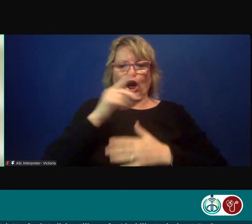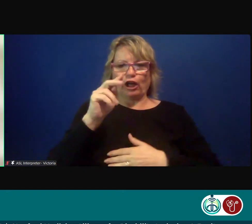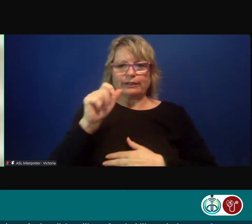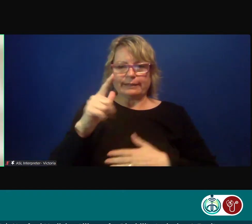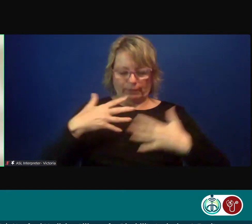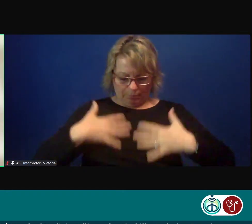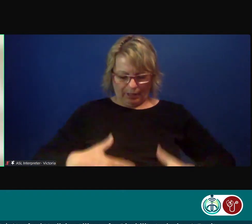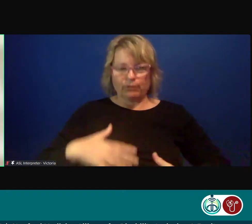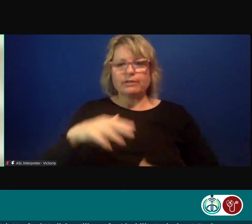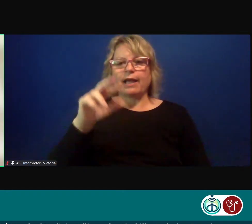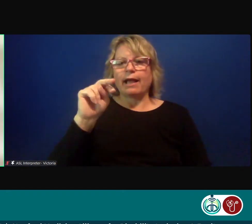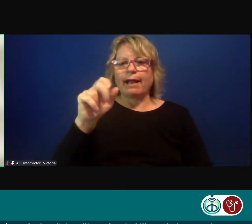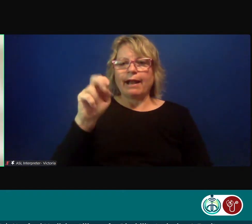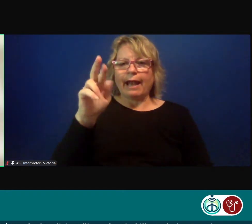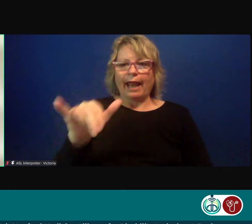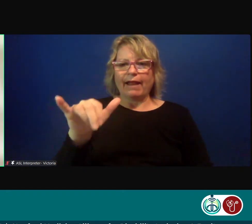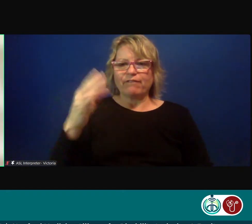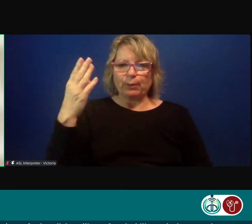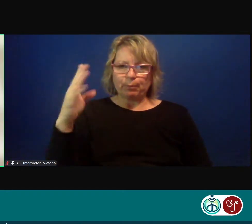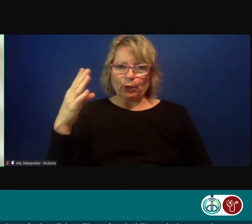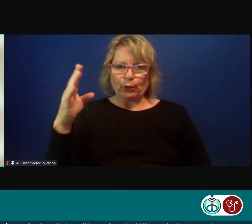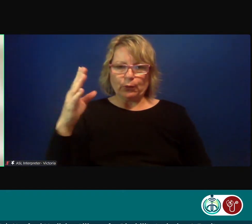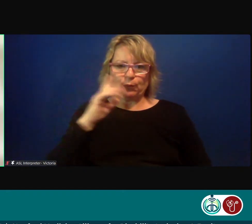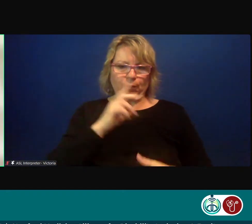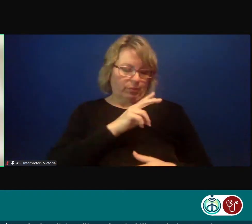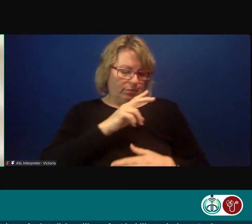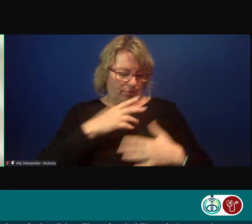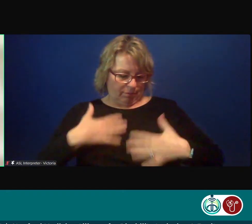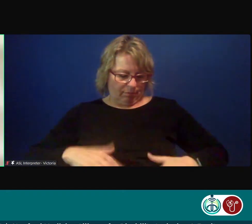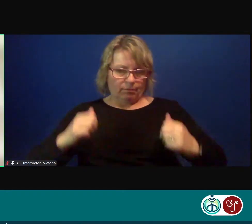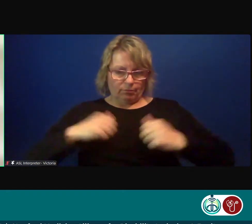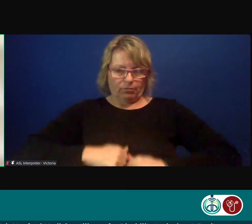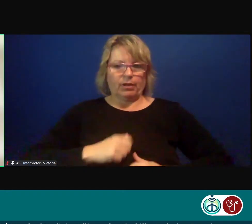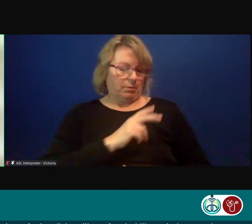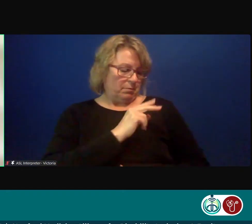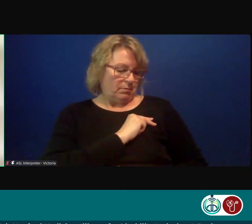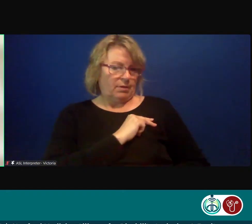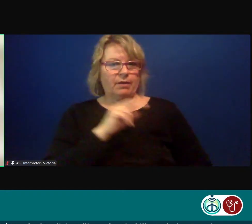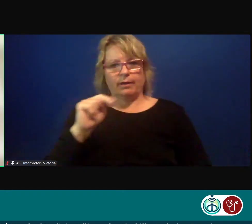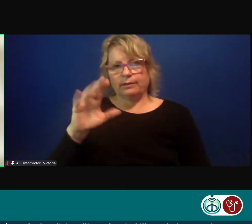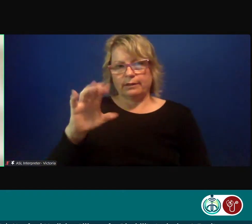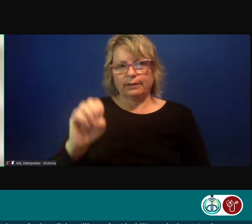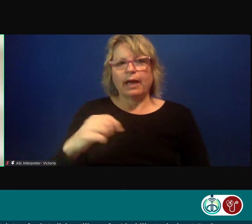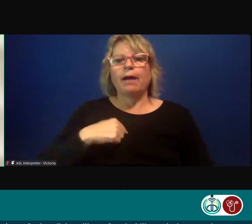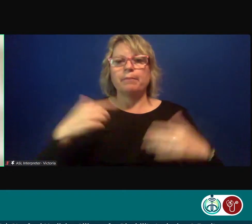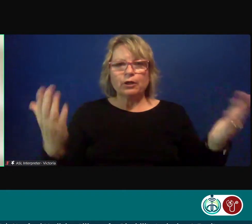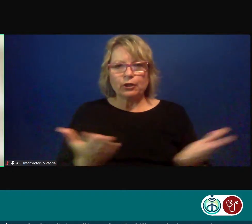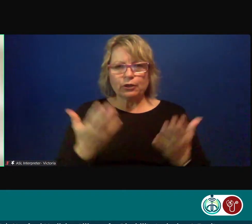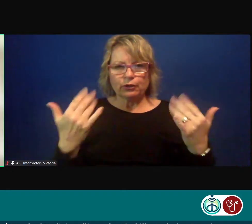blue blazer with a lapel pen from NCD. I'm here today in my capacity as the